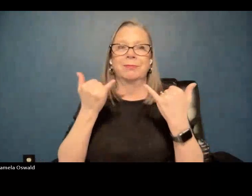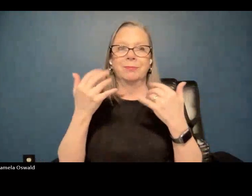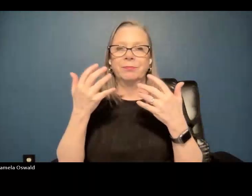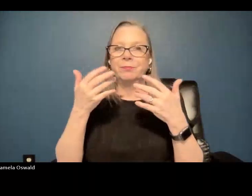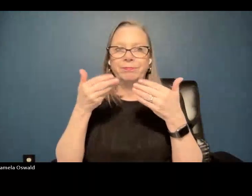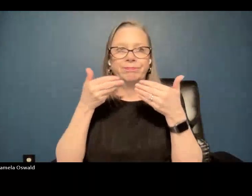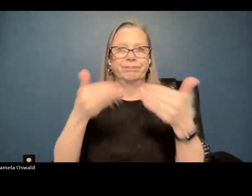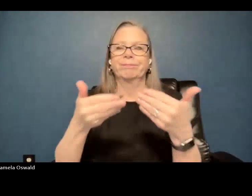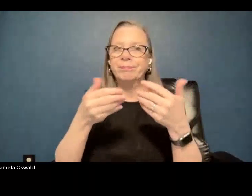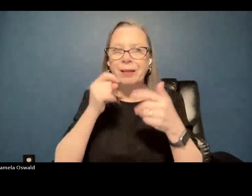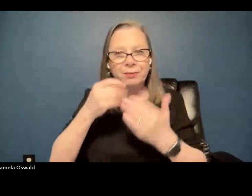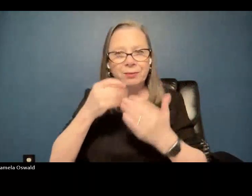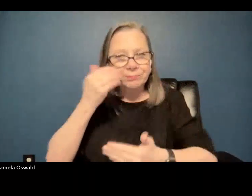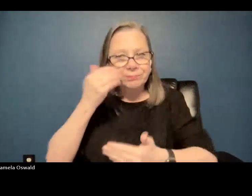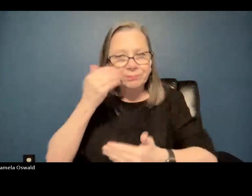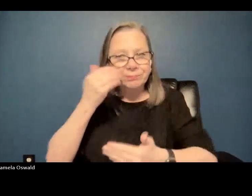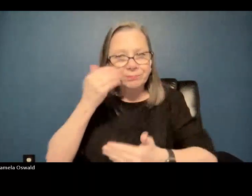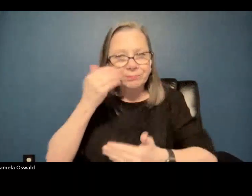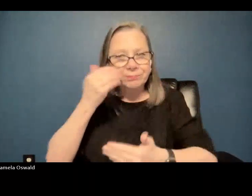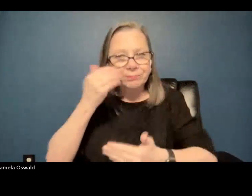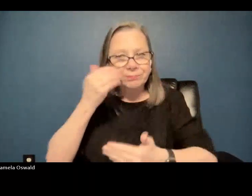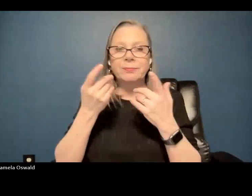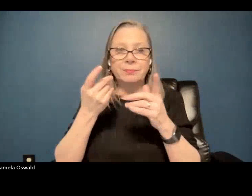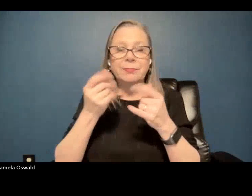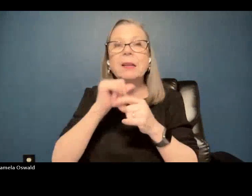Not, you know, by each individual agency, but rather a,